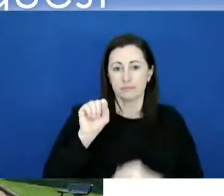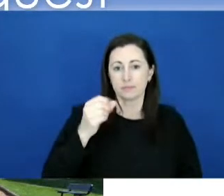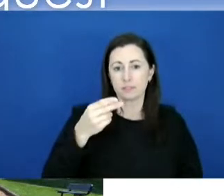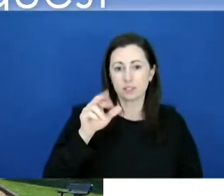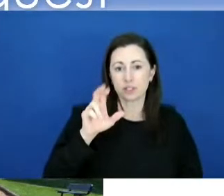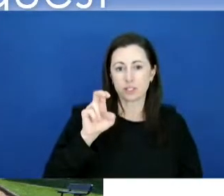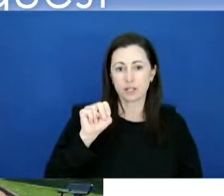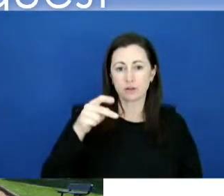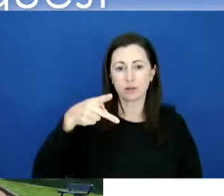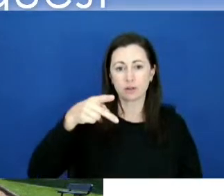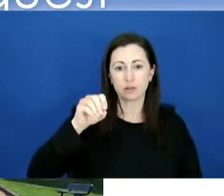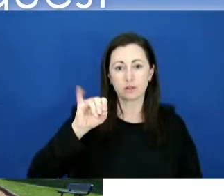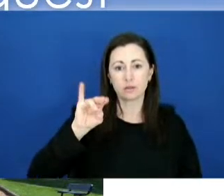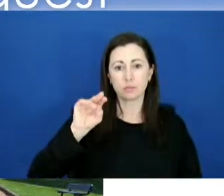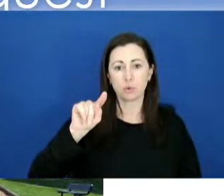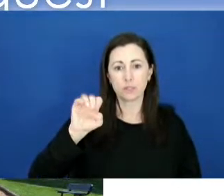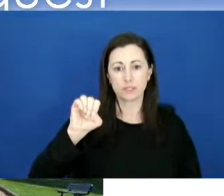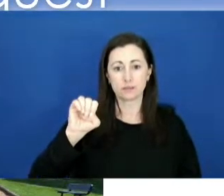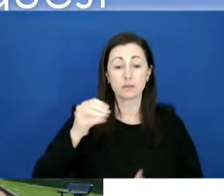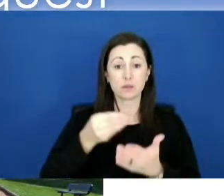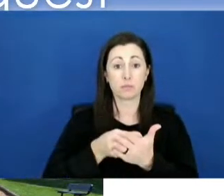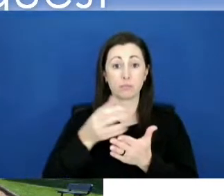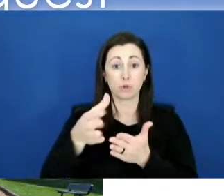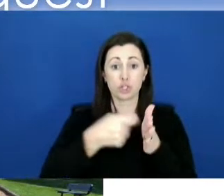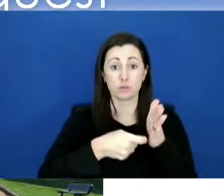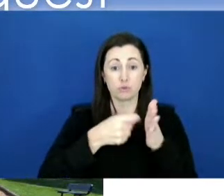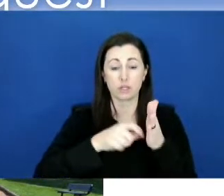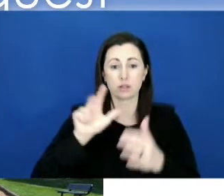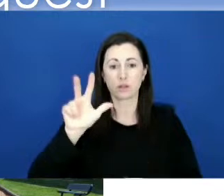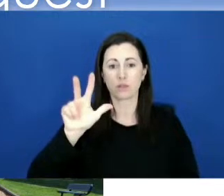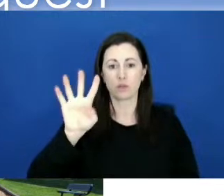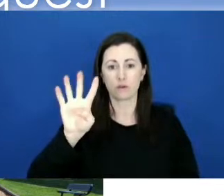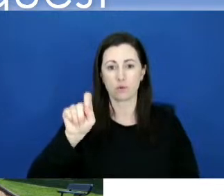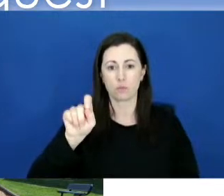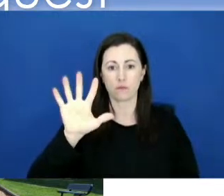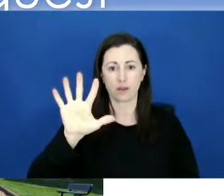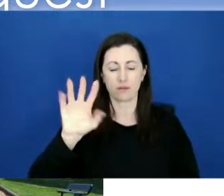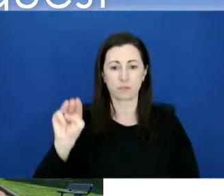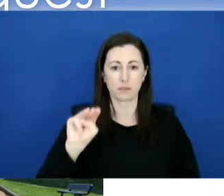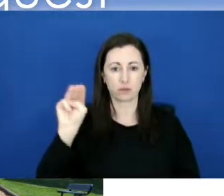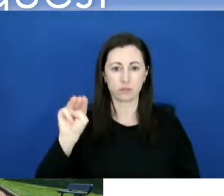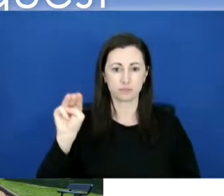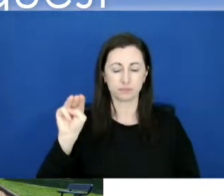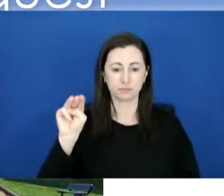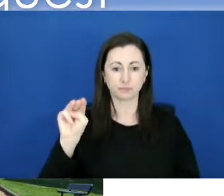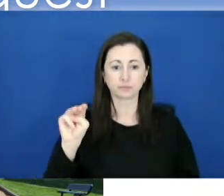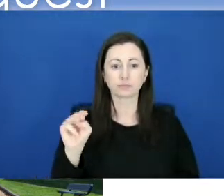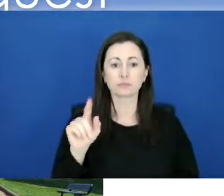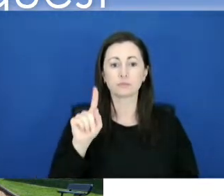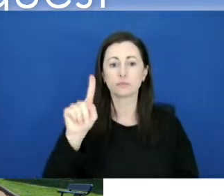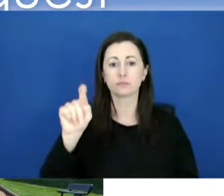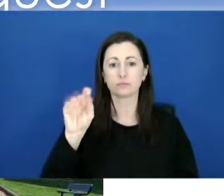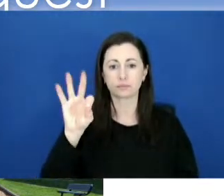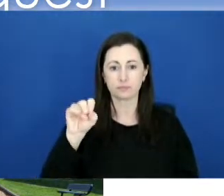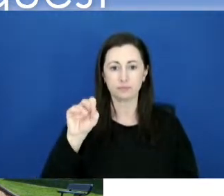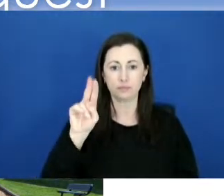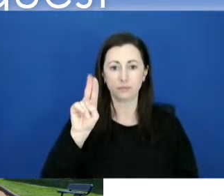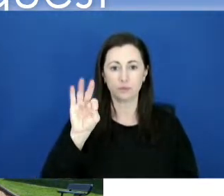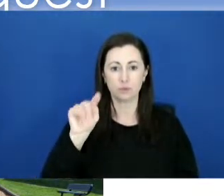THE NEXT PROJECT OVERVIEW IS